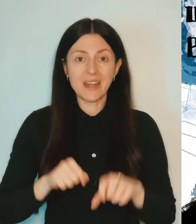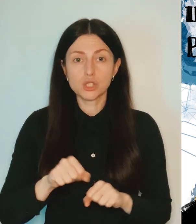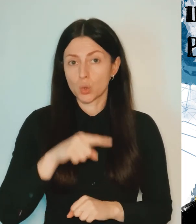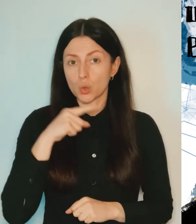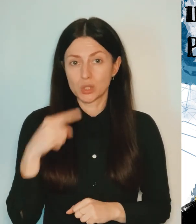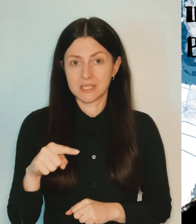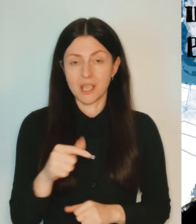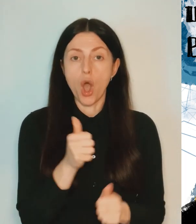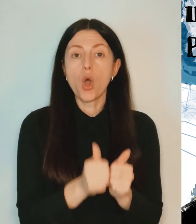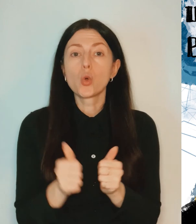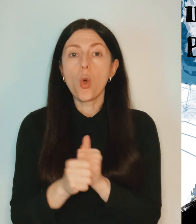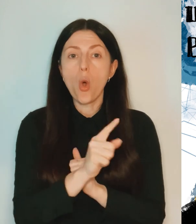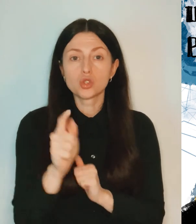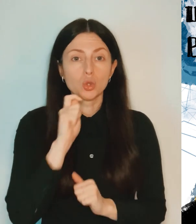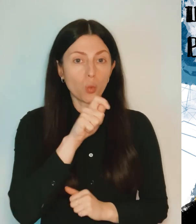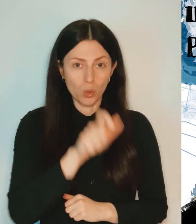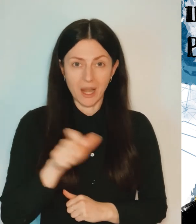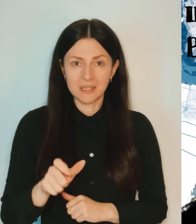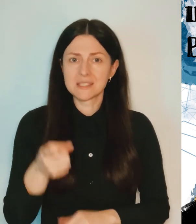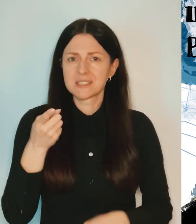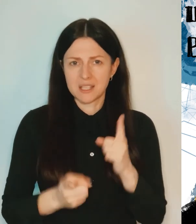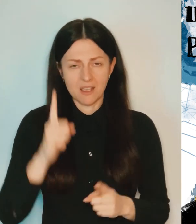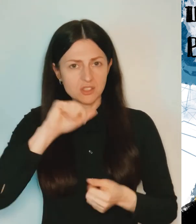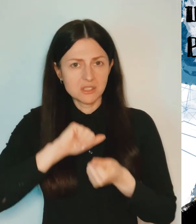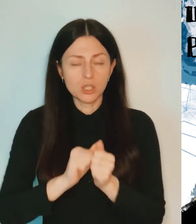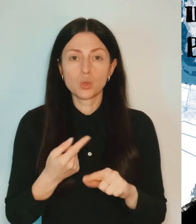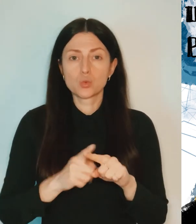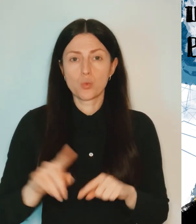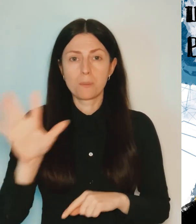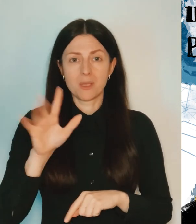Every Ukrainian will forever remember this 5 am morning.